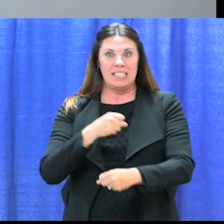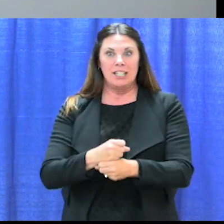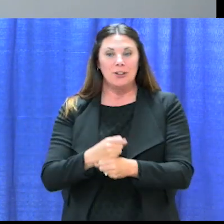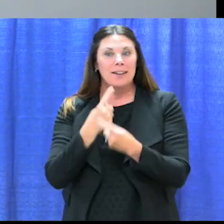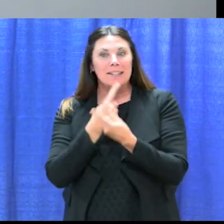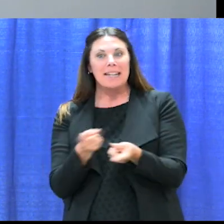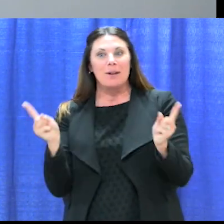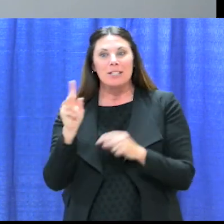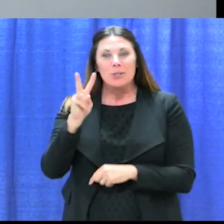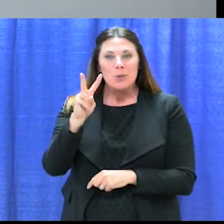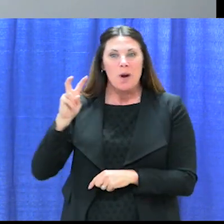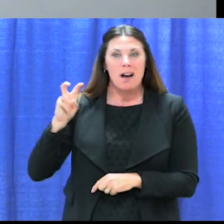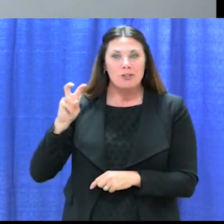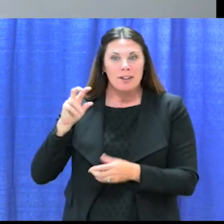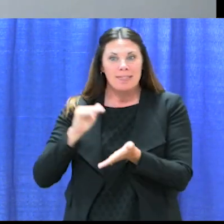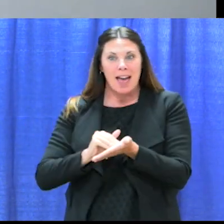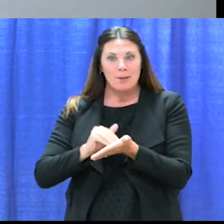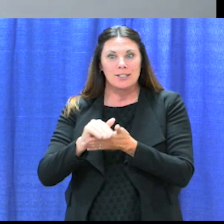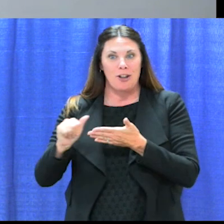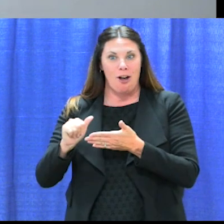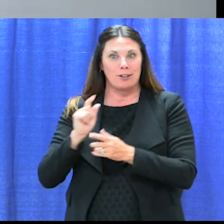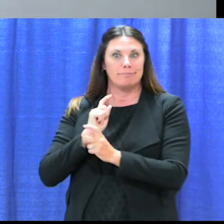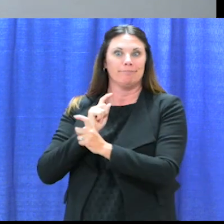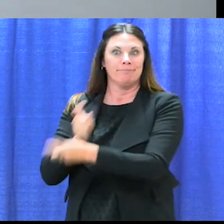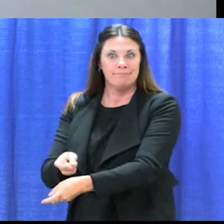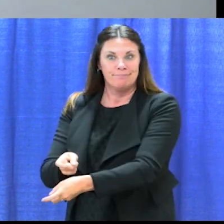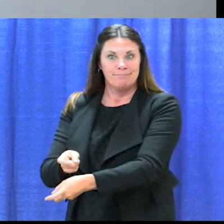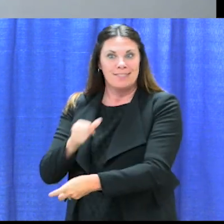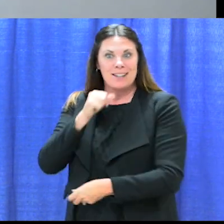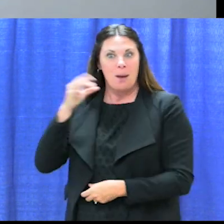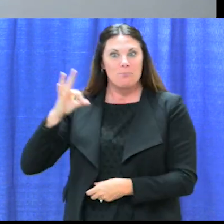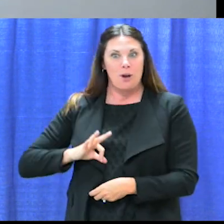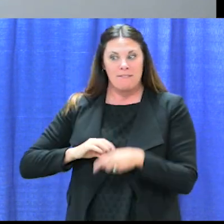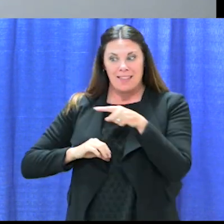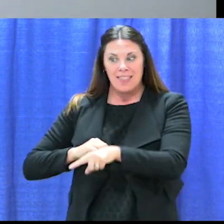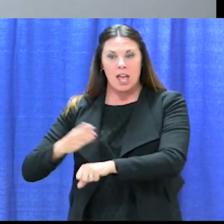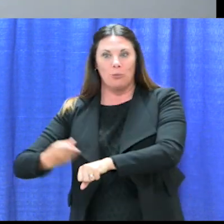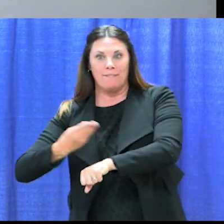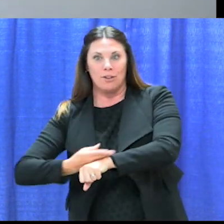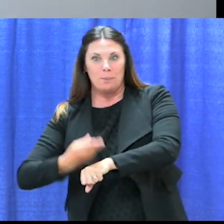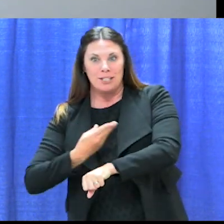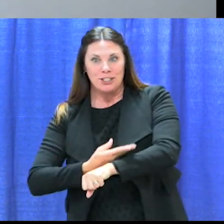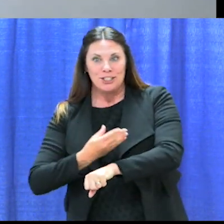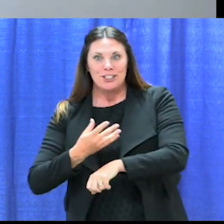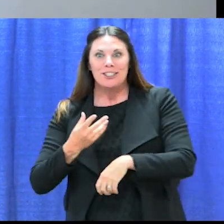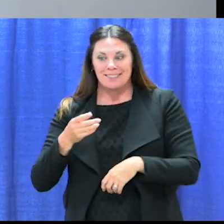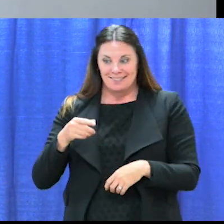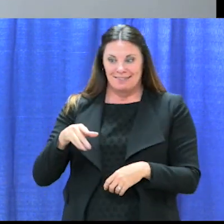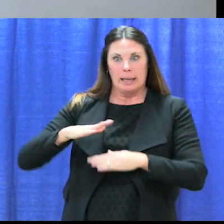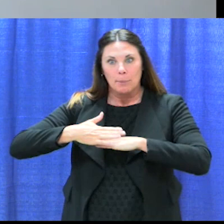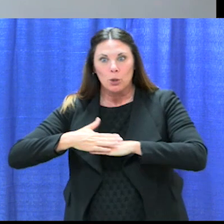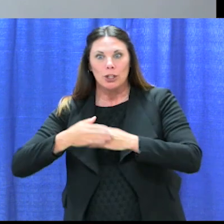dollar donation to that nonprofit which refurbishes computers and then they're at cost or at $70